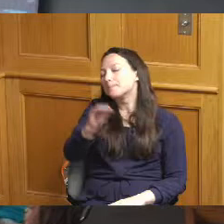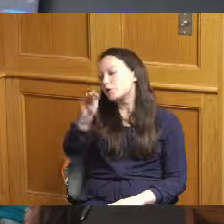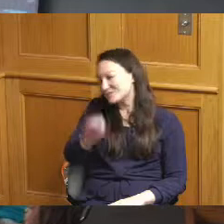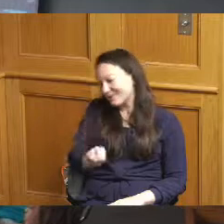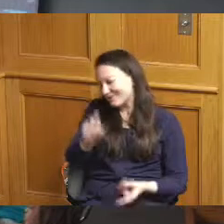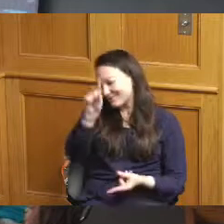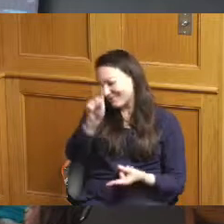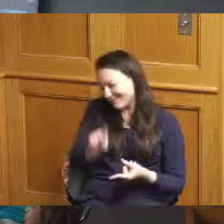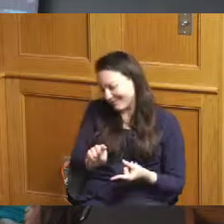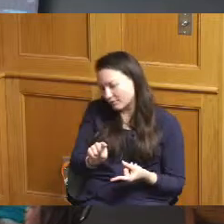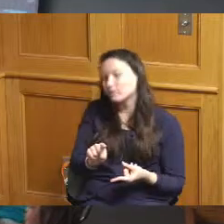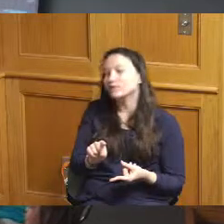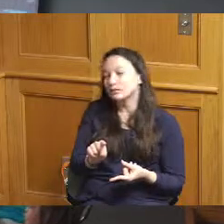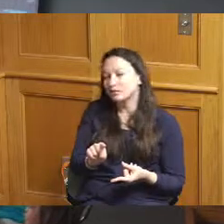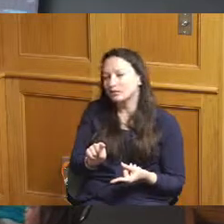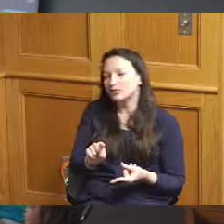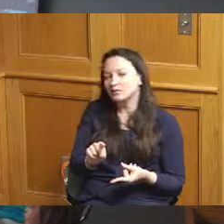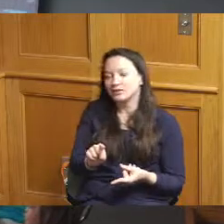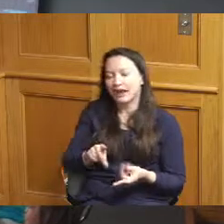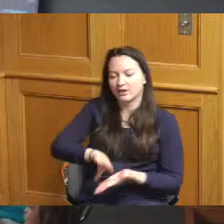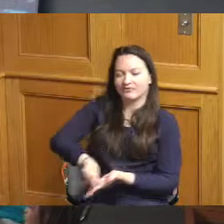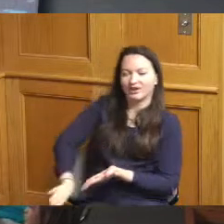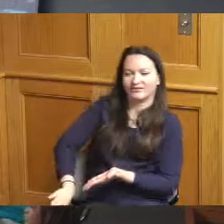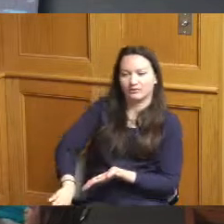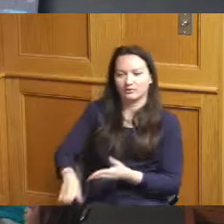so they pay a certain percentage and they are forgiven a certain percentage right